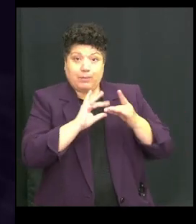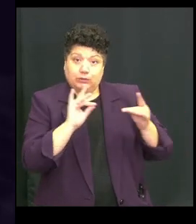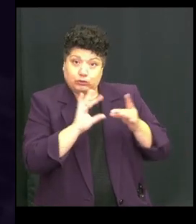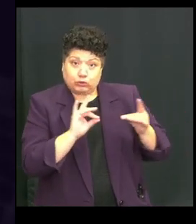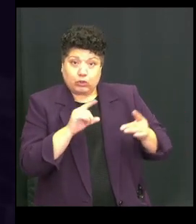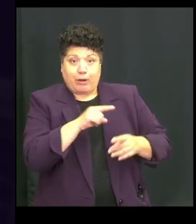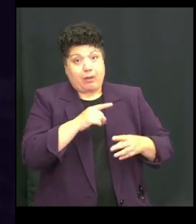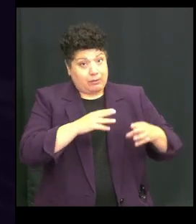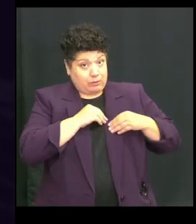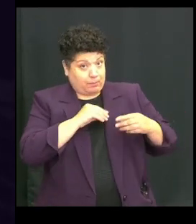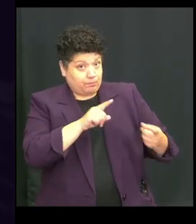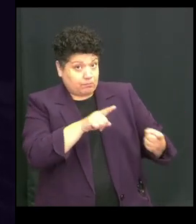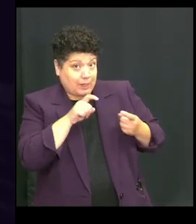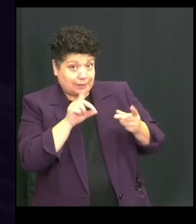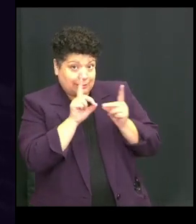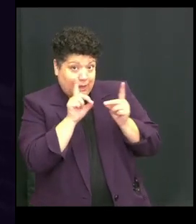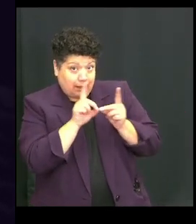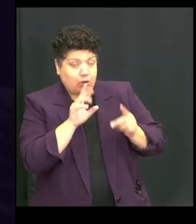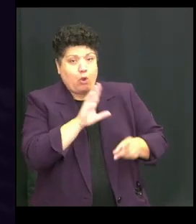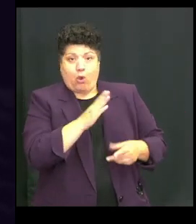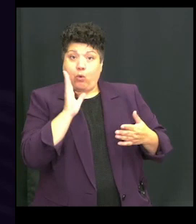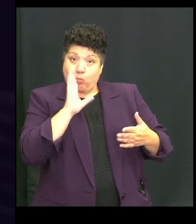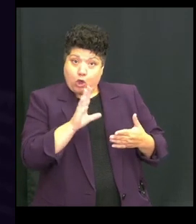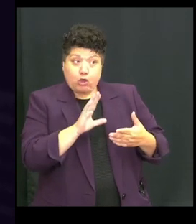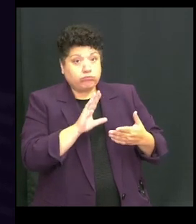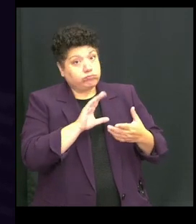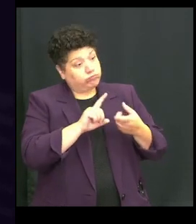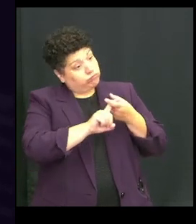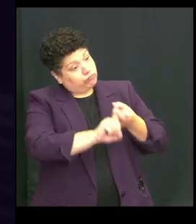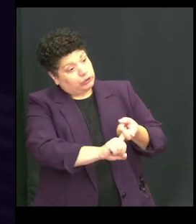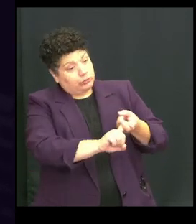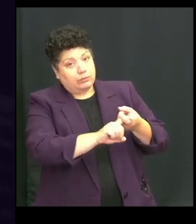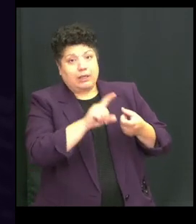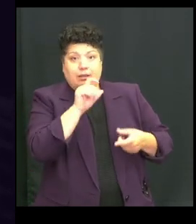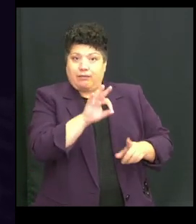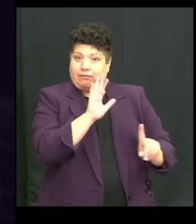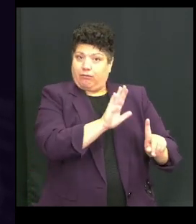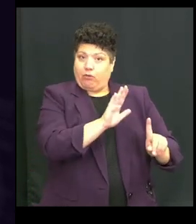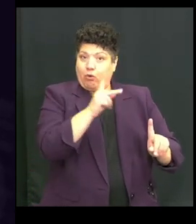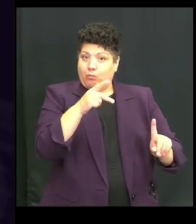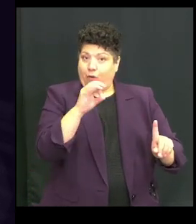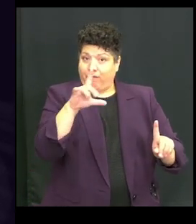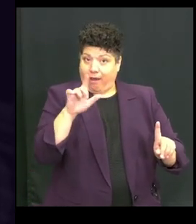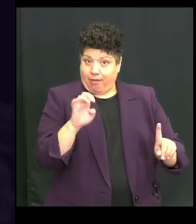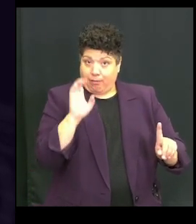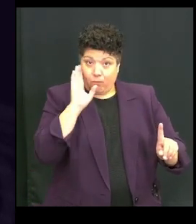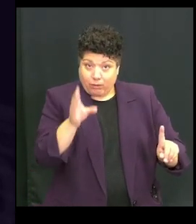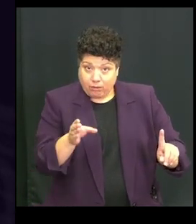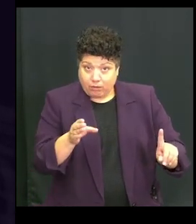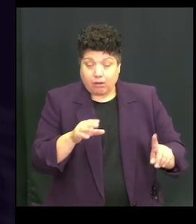or to form friendships with the people featured in these profiles. So did politics matter?